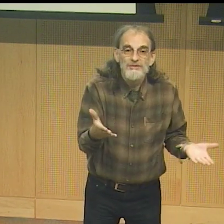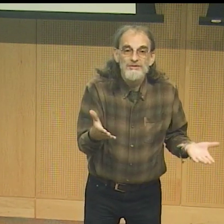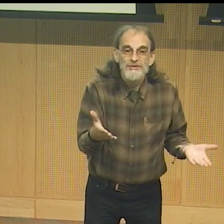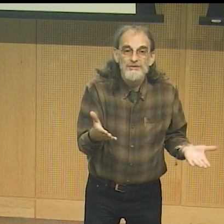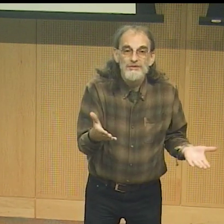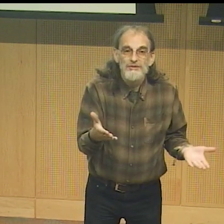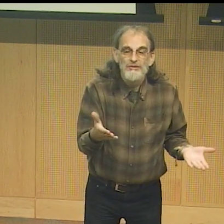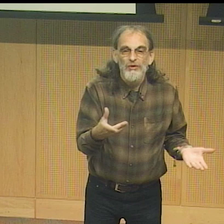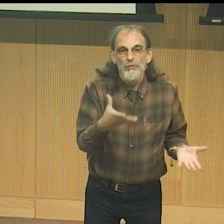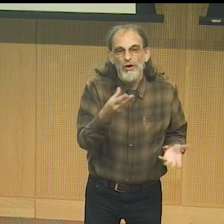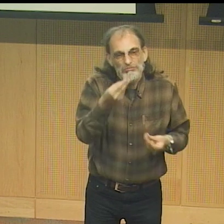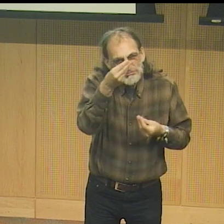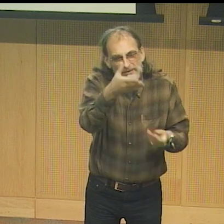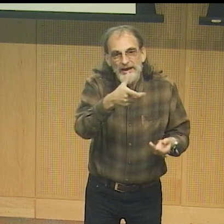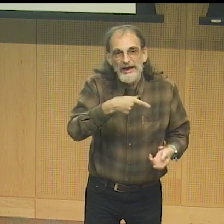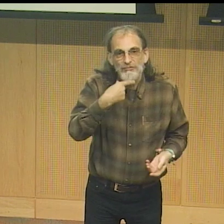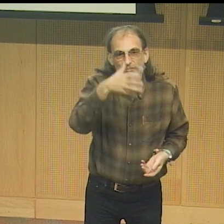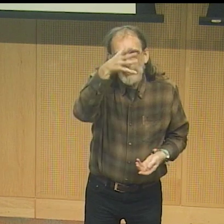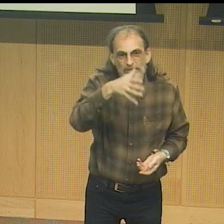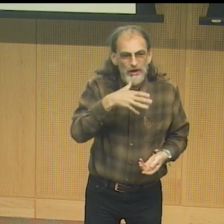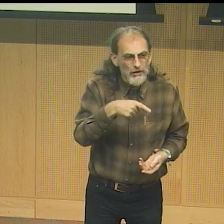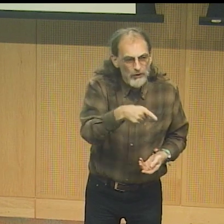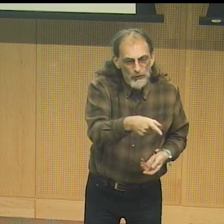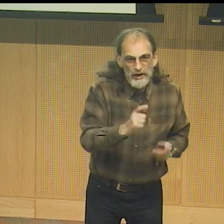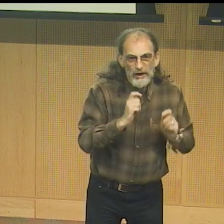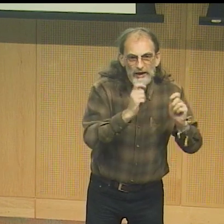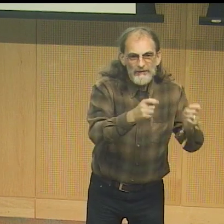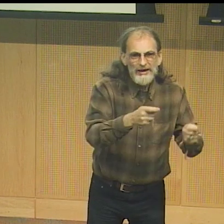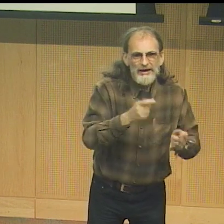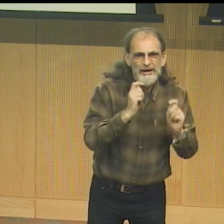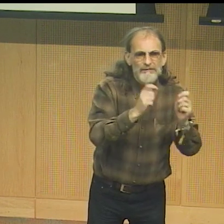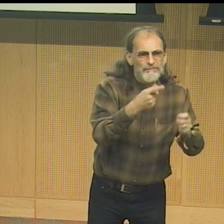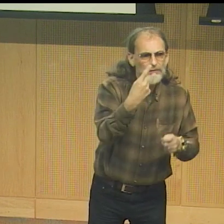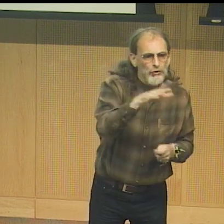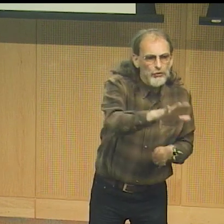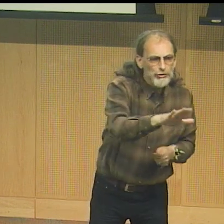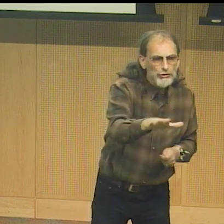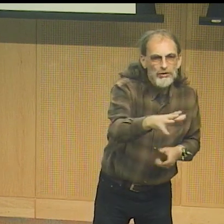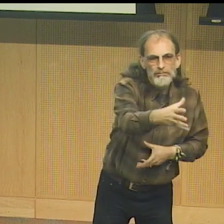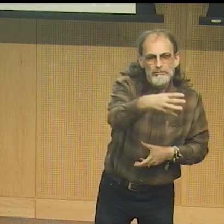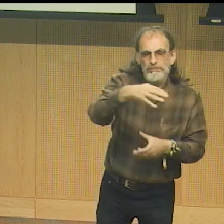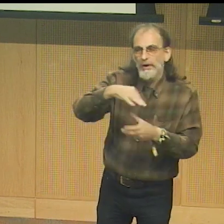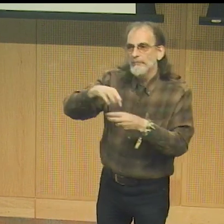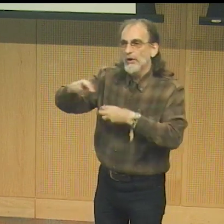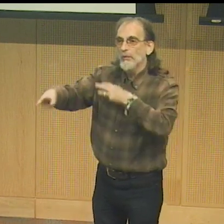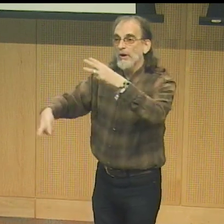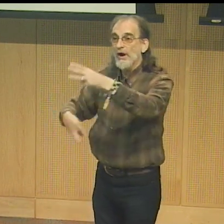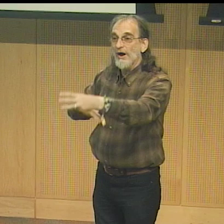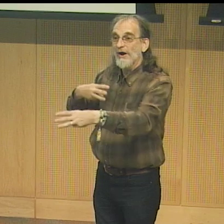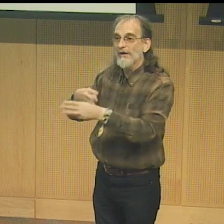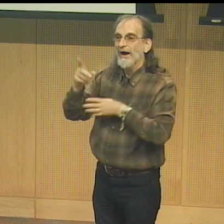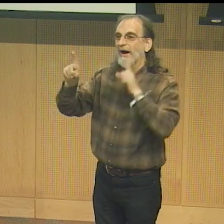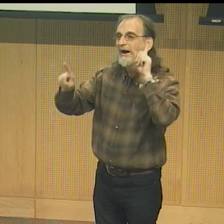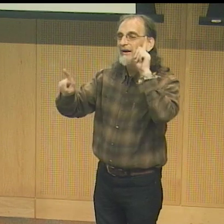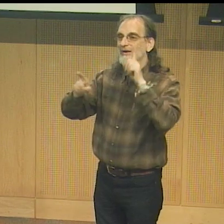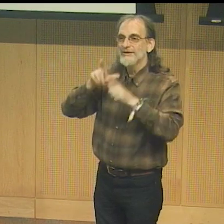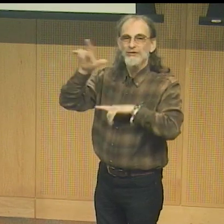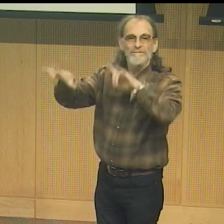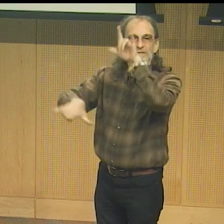You can tell the hearing parents of Deaf children, "Your children will become global citizens. "They will travel all over the world and they'll be able to